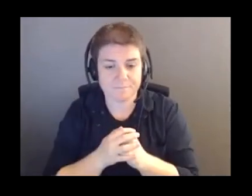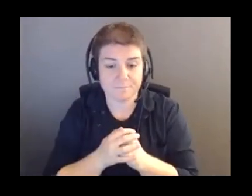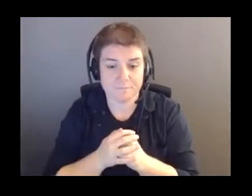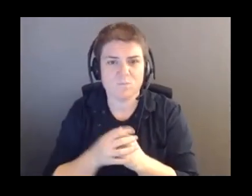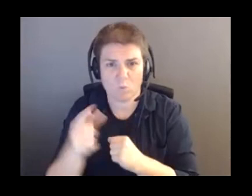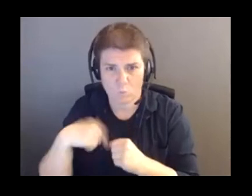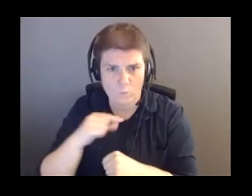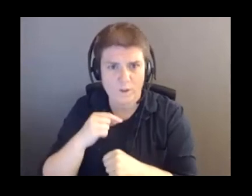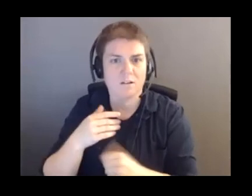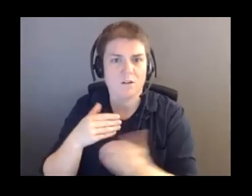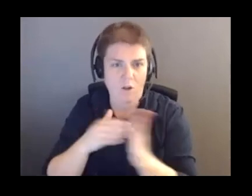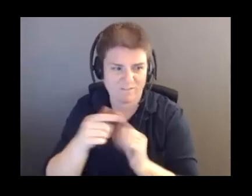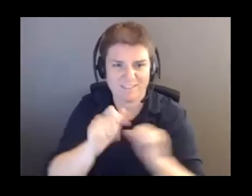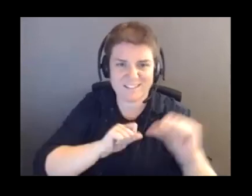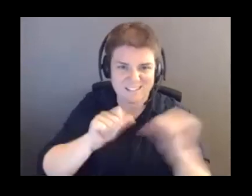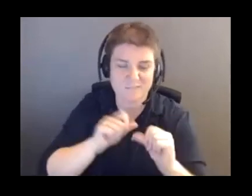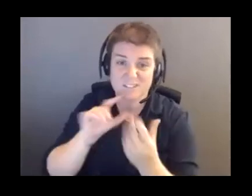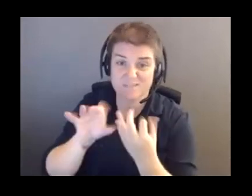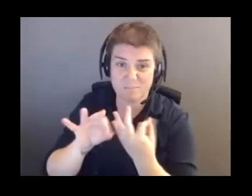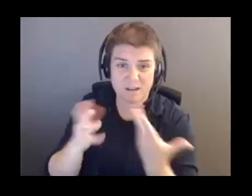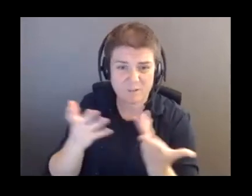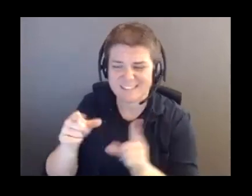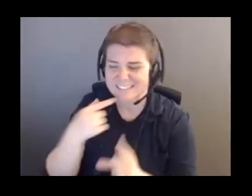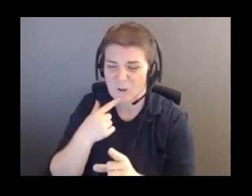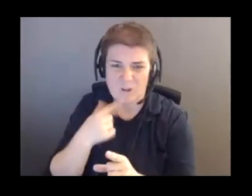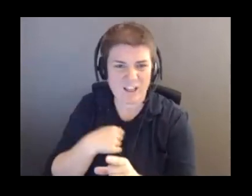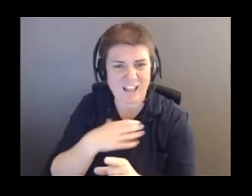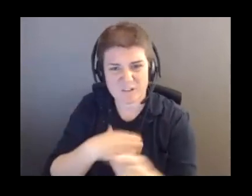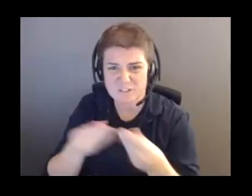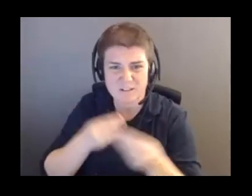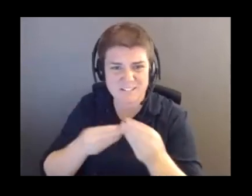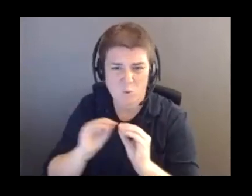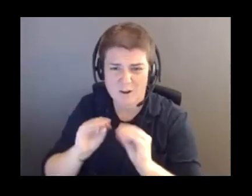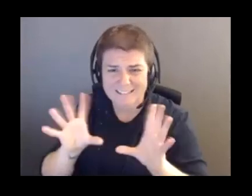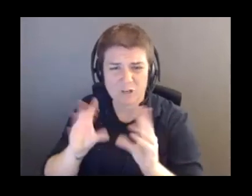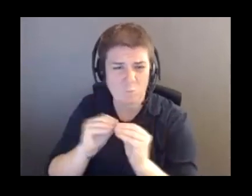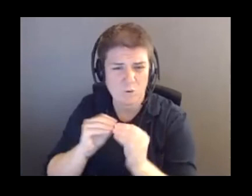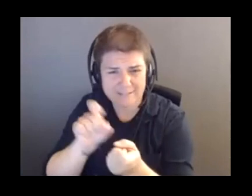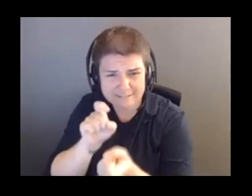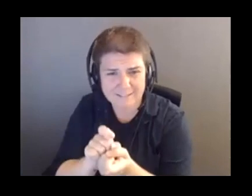hear from assessors is that they wish budgets had more clarity and detail provided. Notes